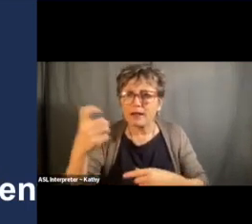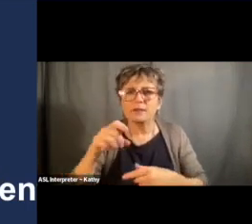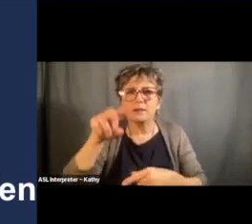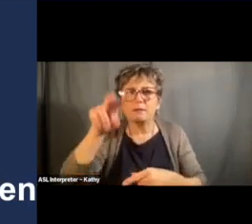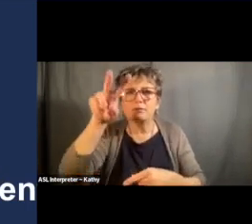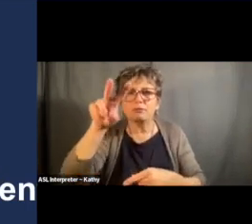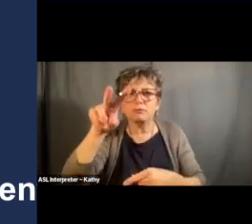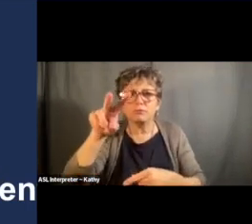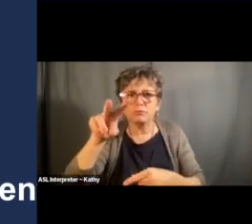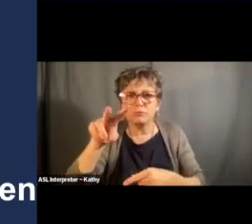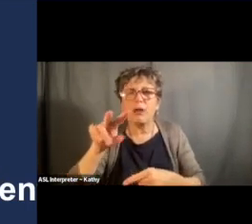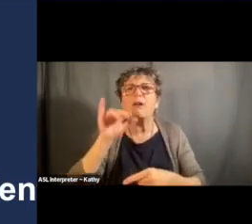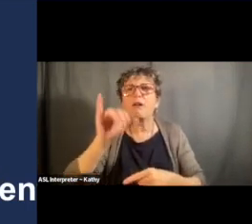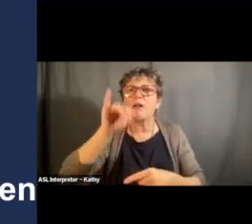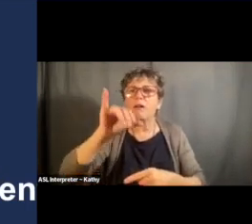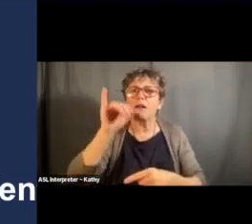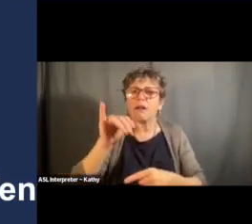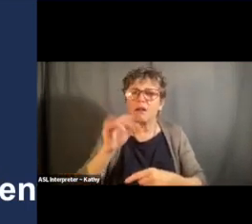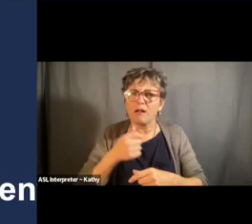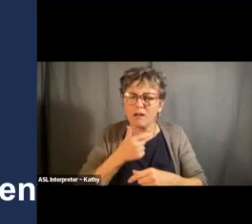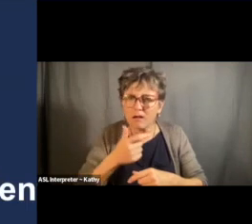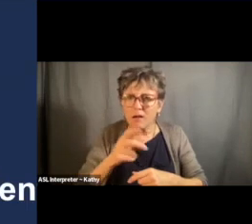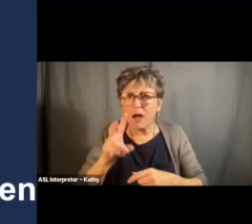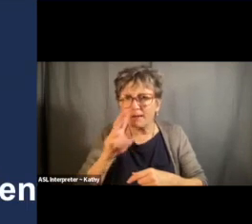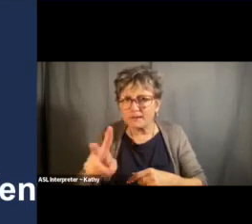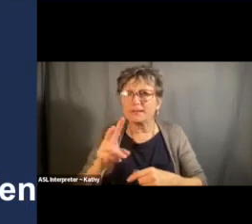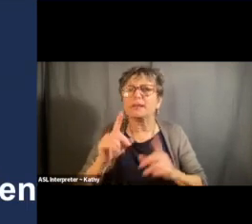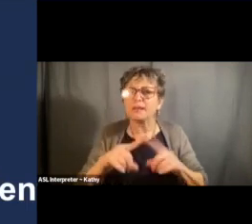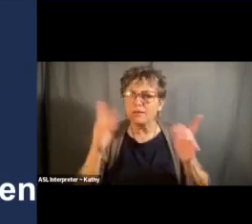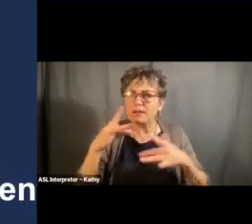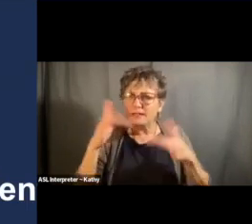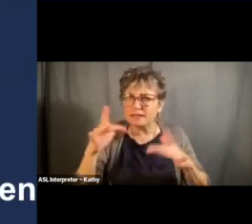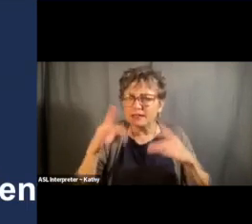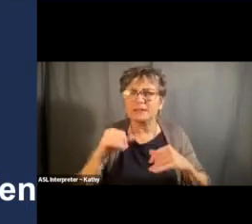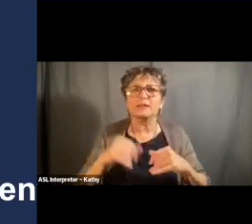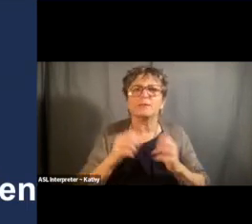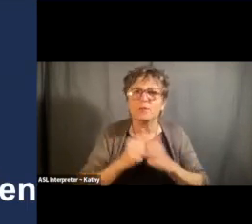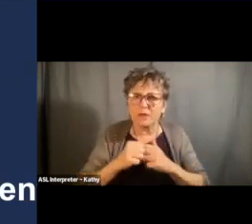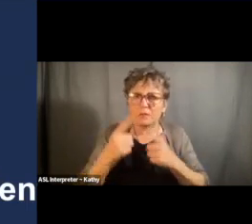communities and this is very helpful if they're looking to develop treatments based on symptom and not disease.